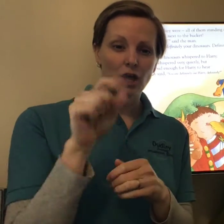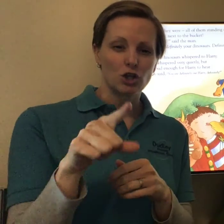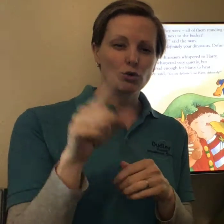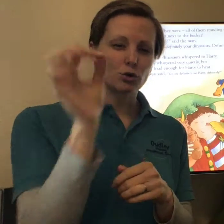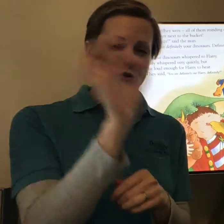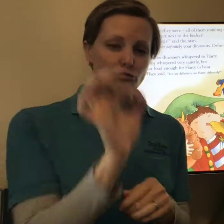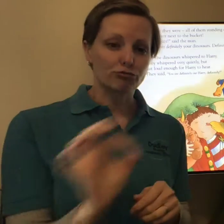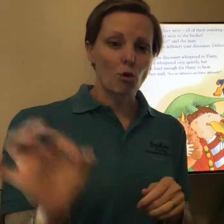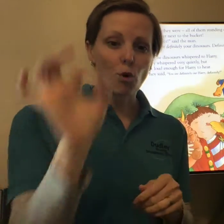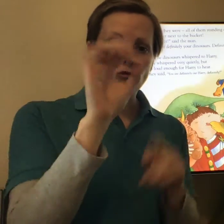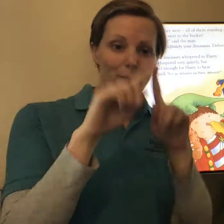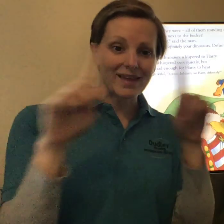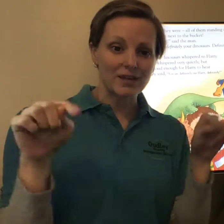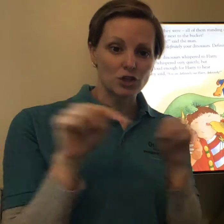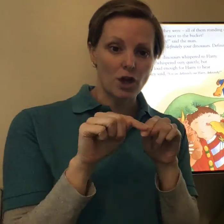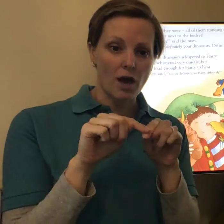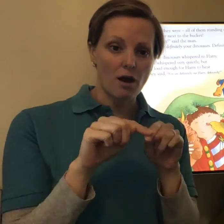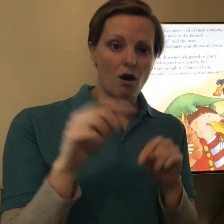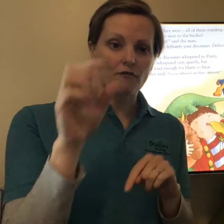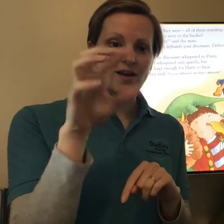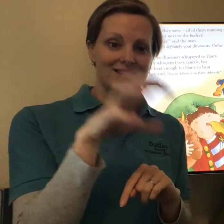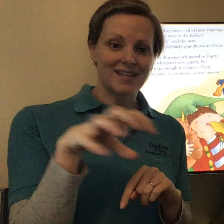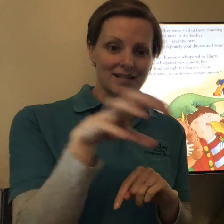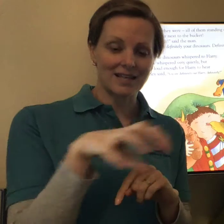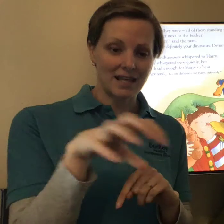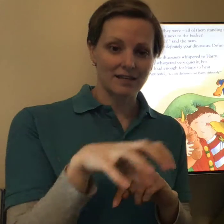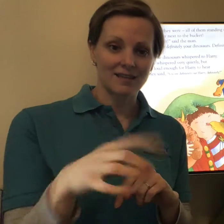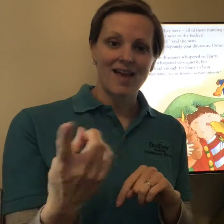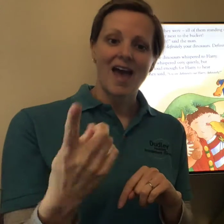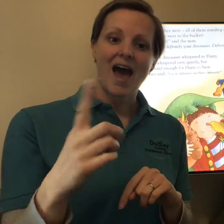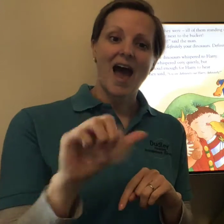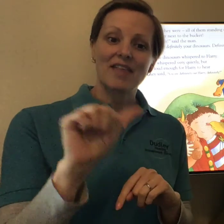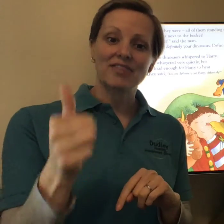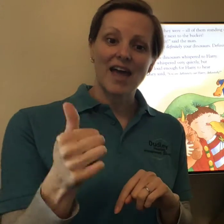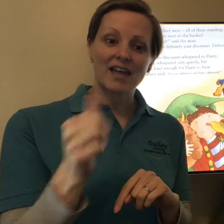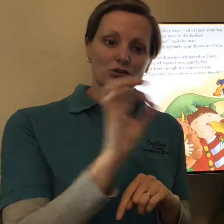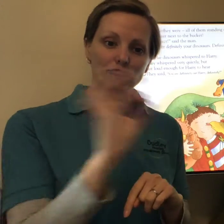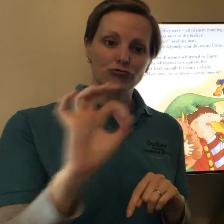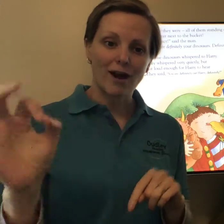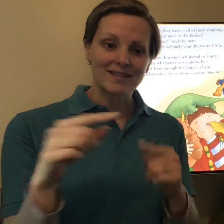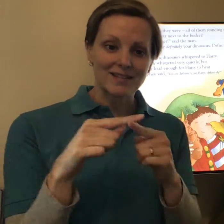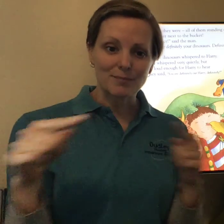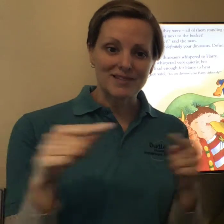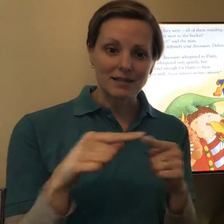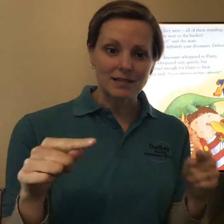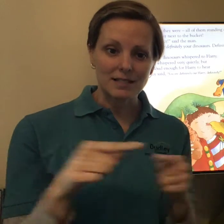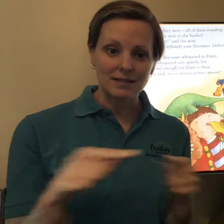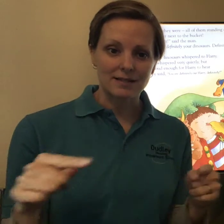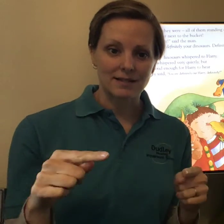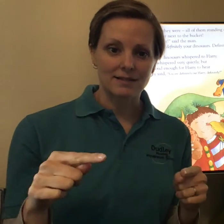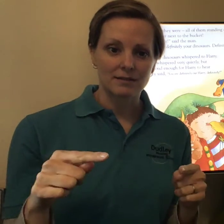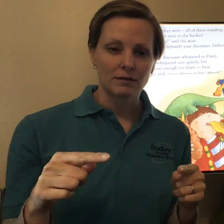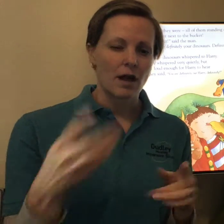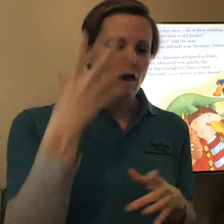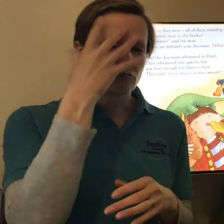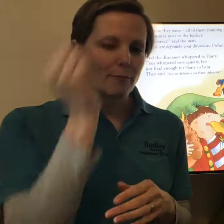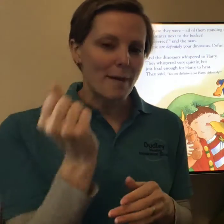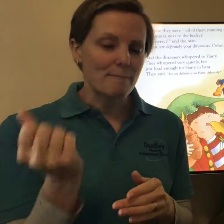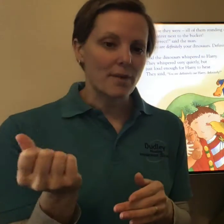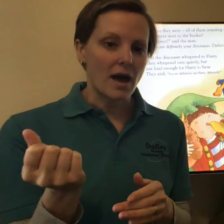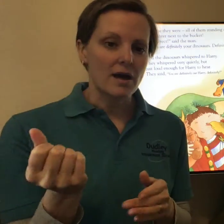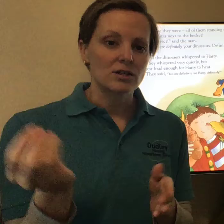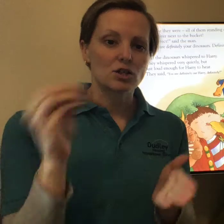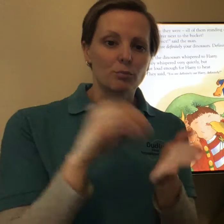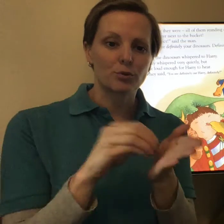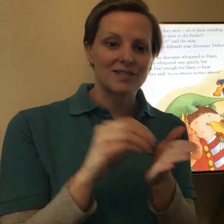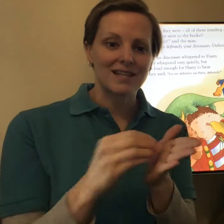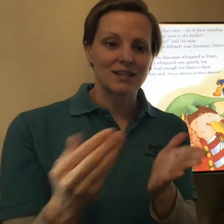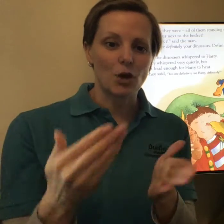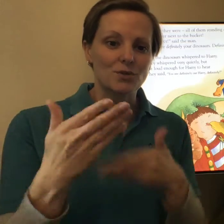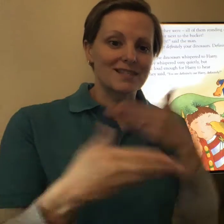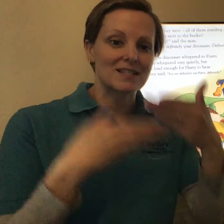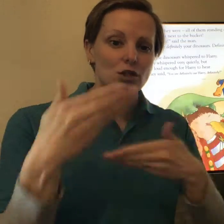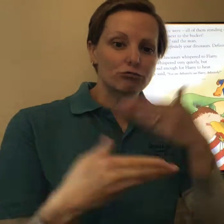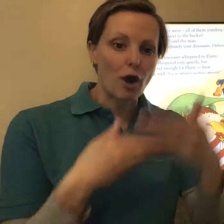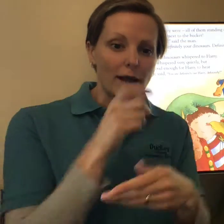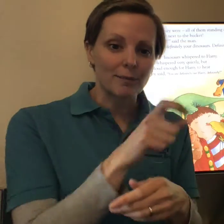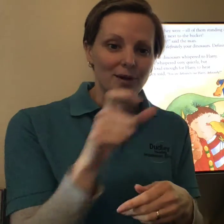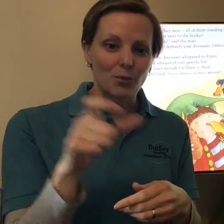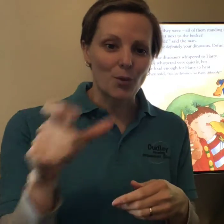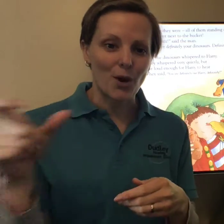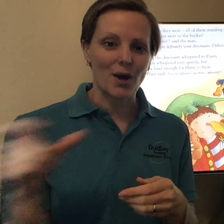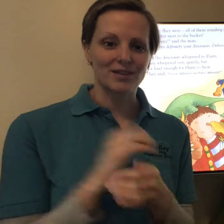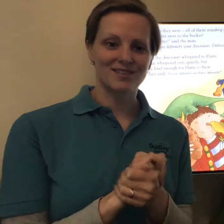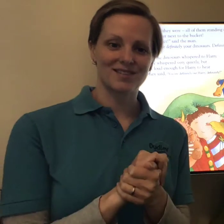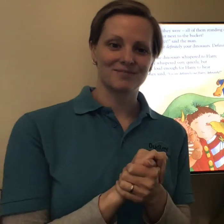You could draw a picture of a setting and then write some sentences. Remember to put in those describing words.